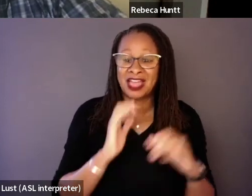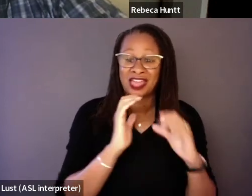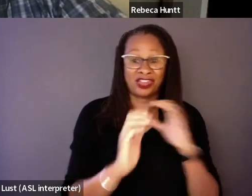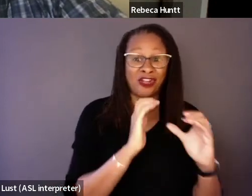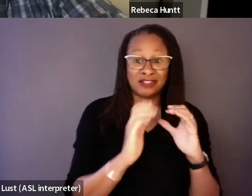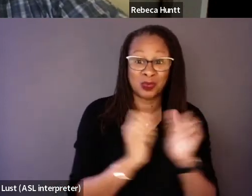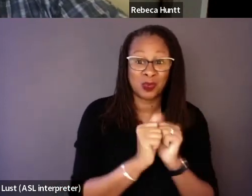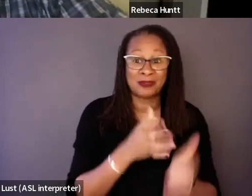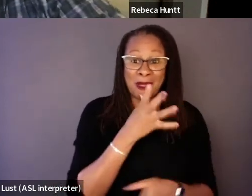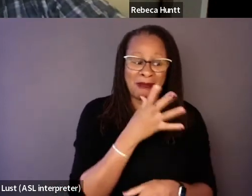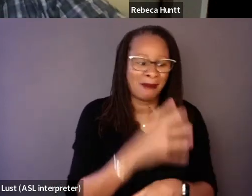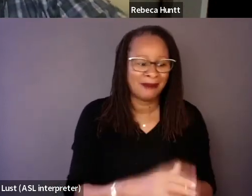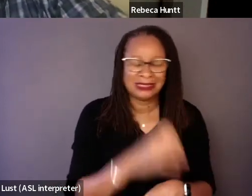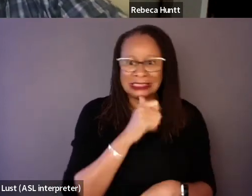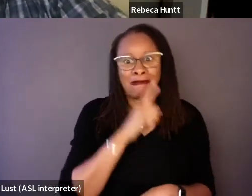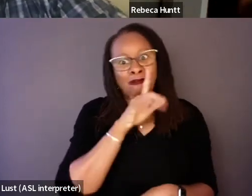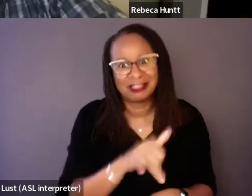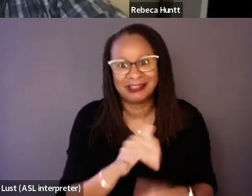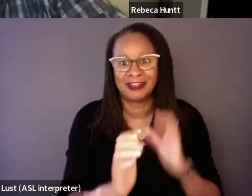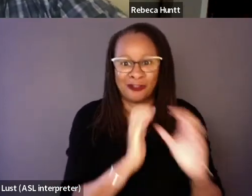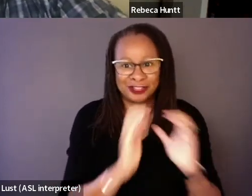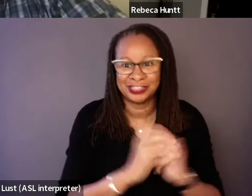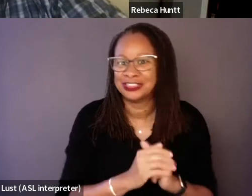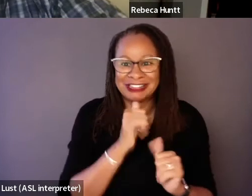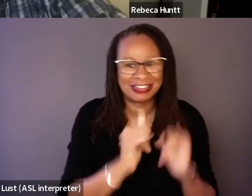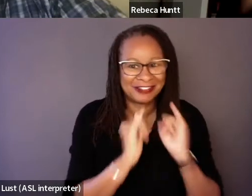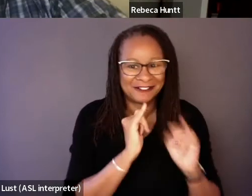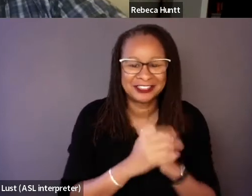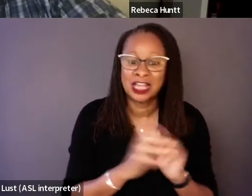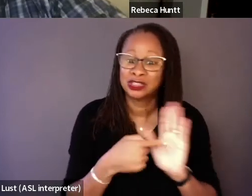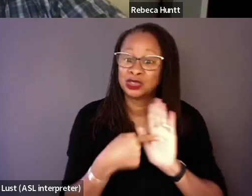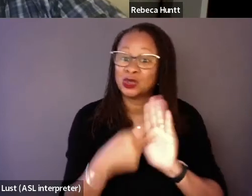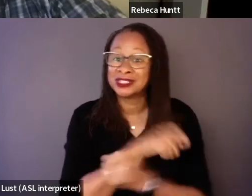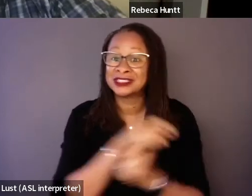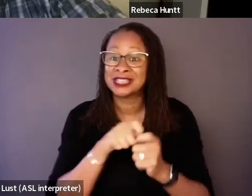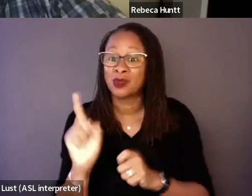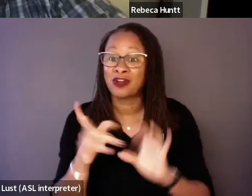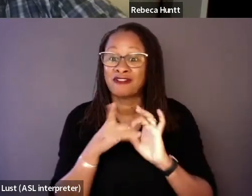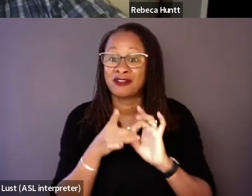what was interesting about that. And it sort of depicts exactly where our relationship was at the time.